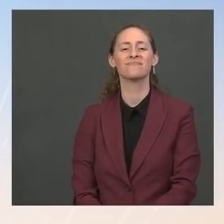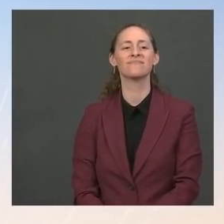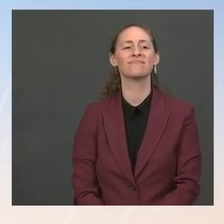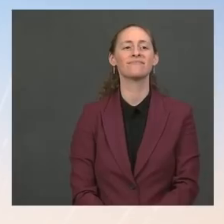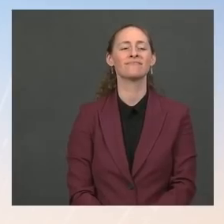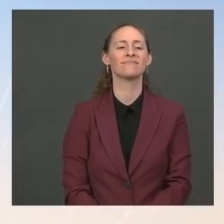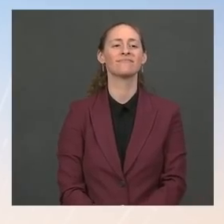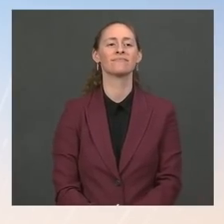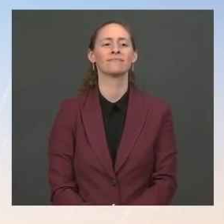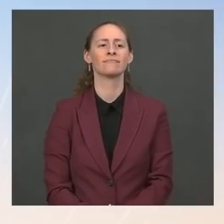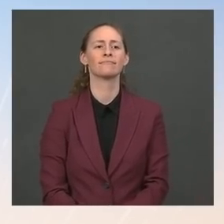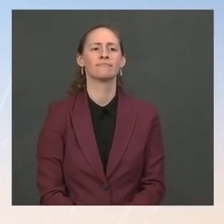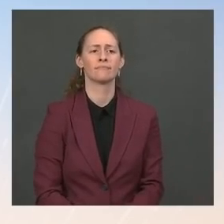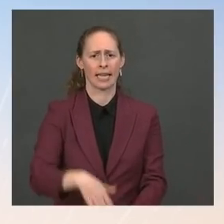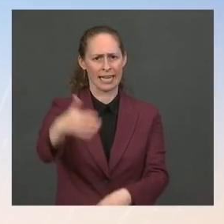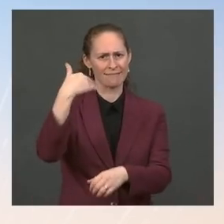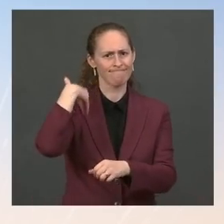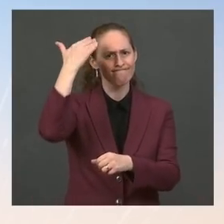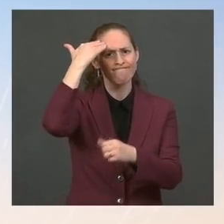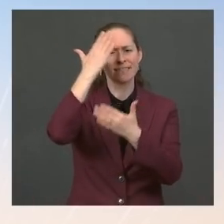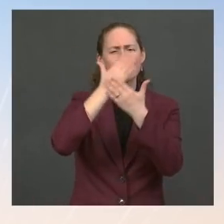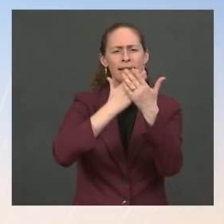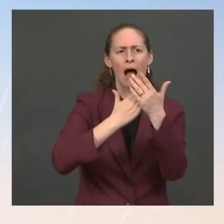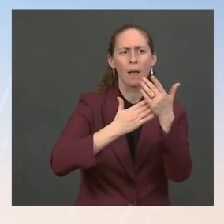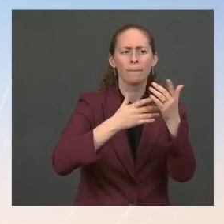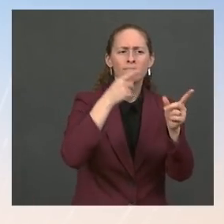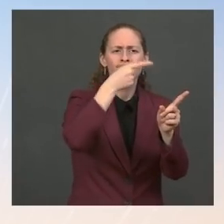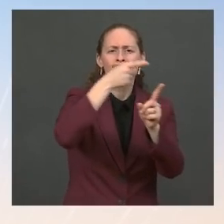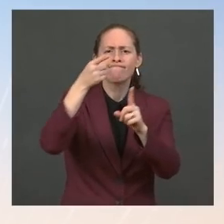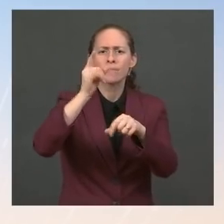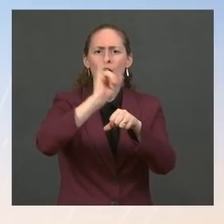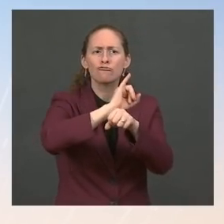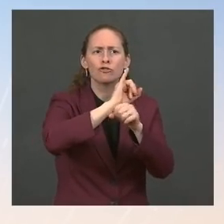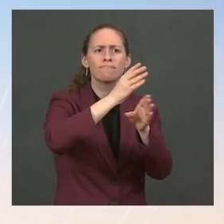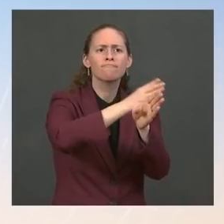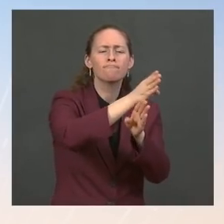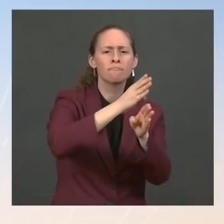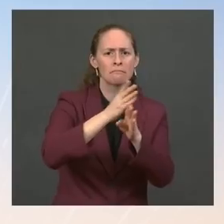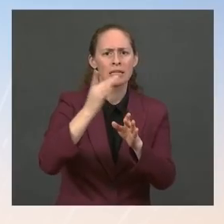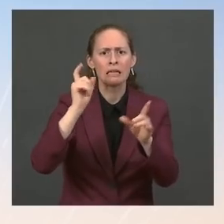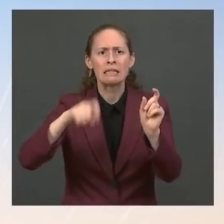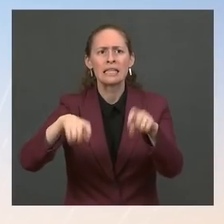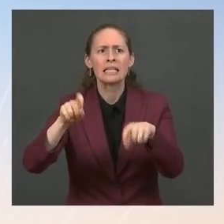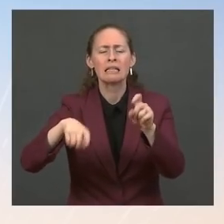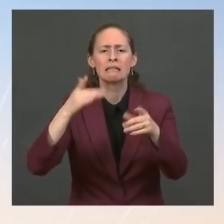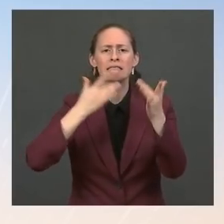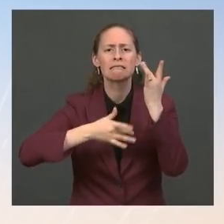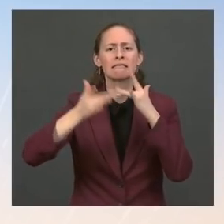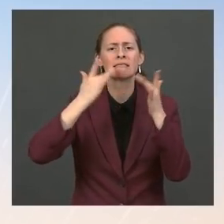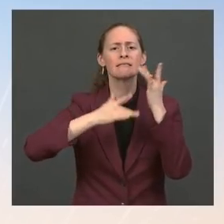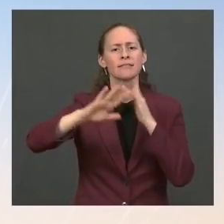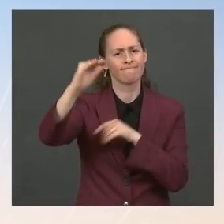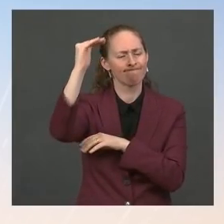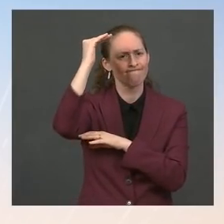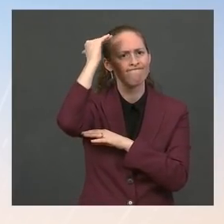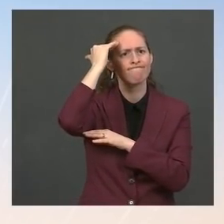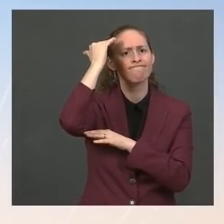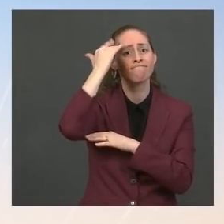It's a worker's market right now. We know that. People are looking for more dependable benefits. They're looking for wages that are higher.